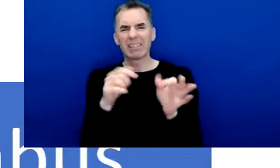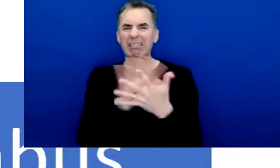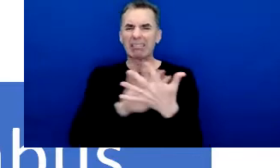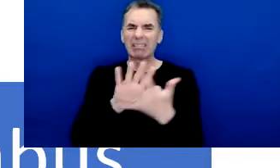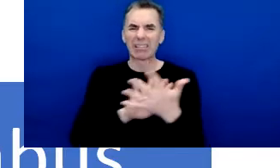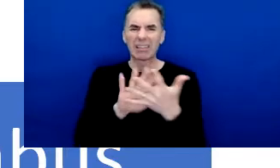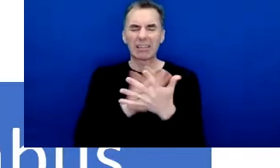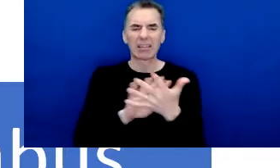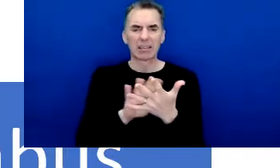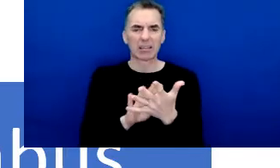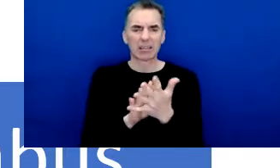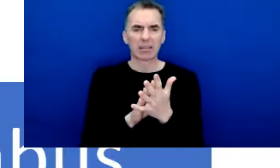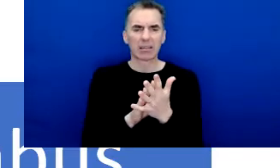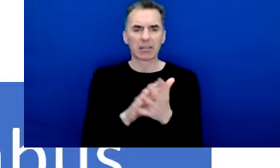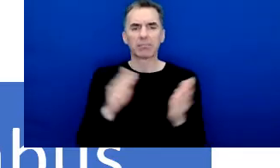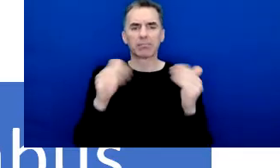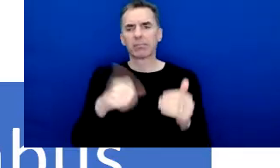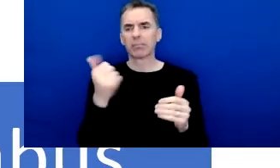There is another question here, and I